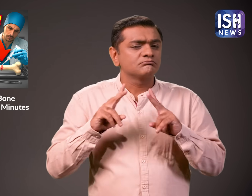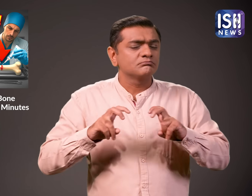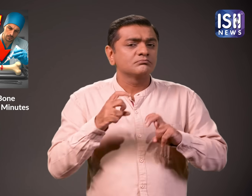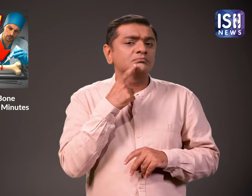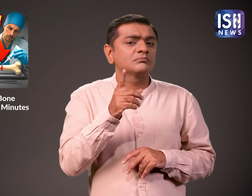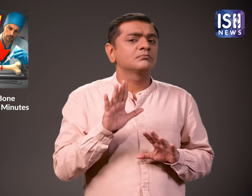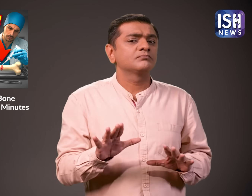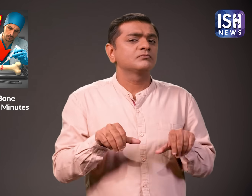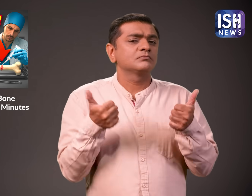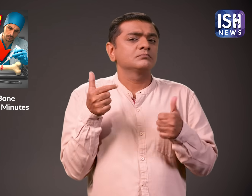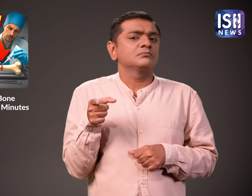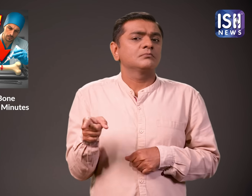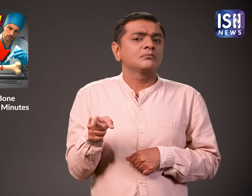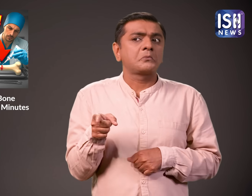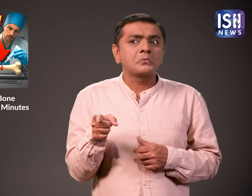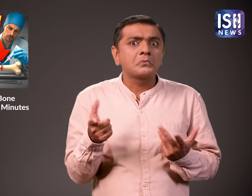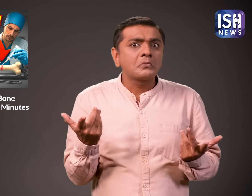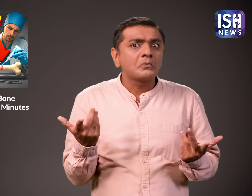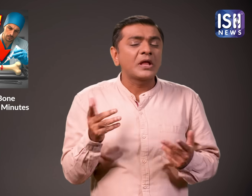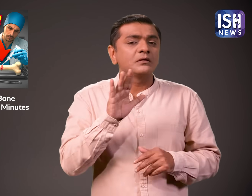Researchers have confidently confirmed this.